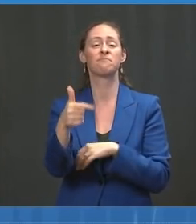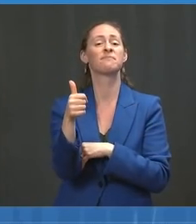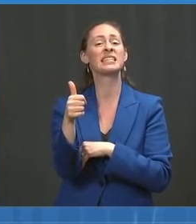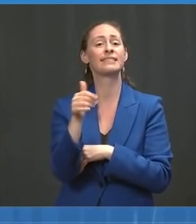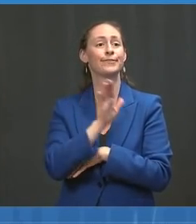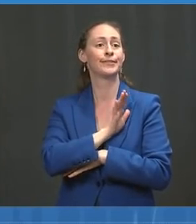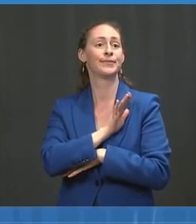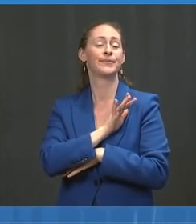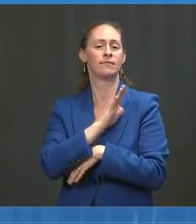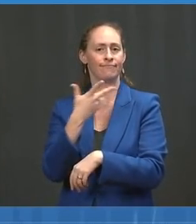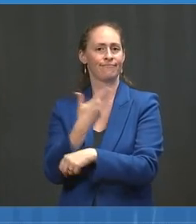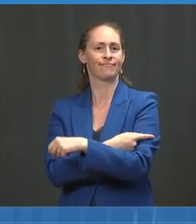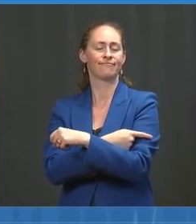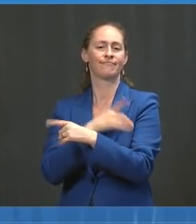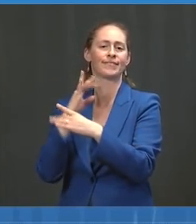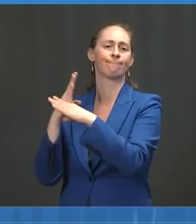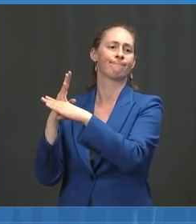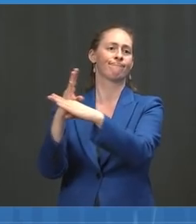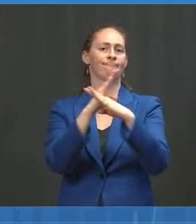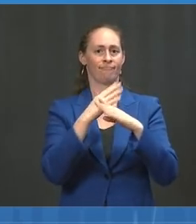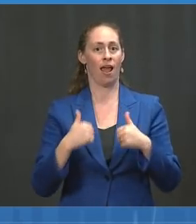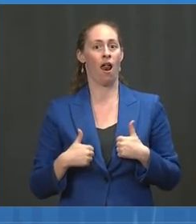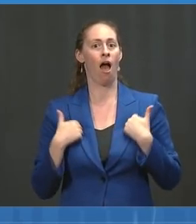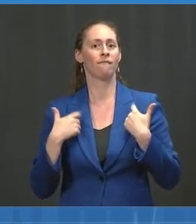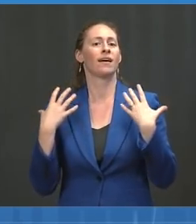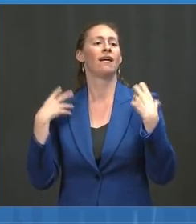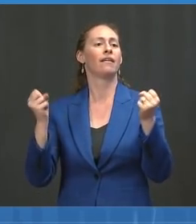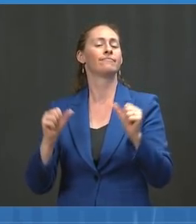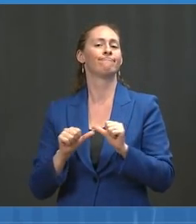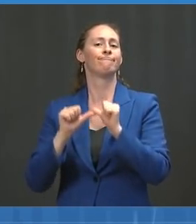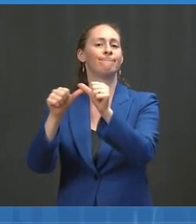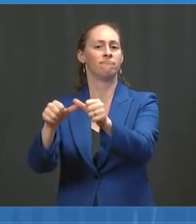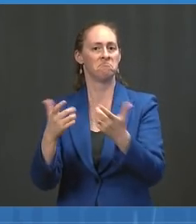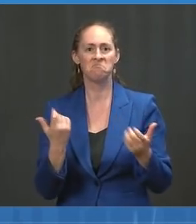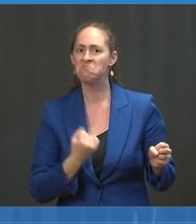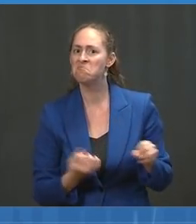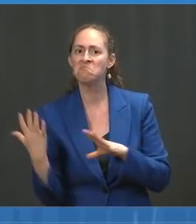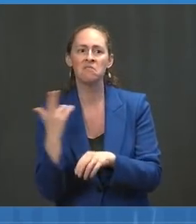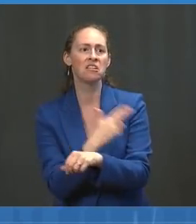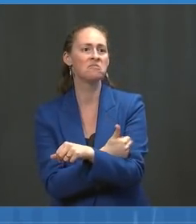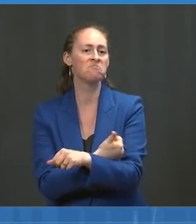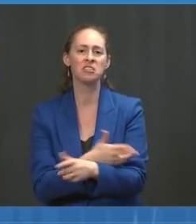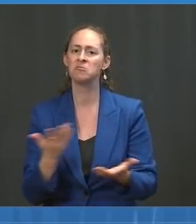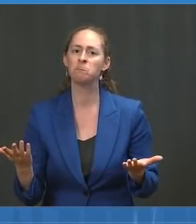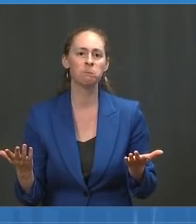and keep people out of the hospital. Thanks for your time. I'll pass it back to Jeff. Mr. Zients: Thank you, Doctors.